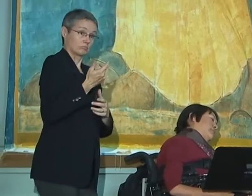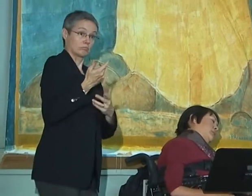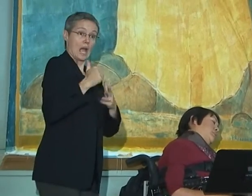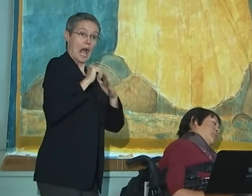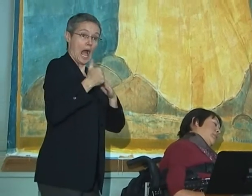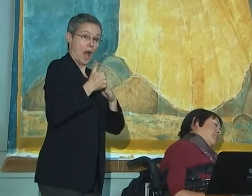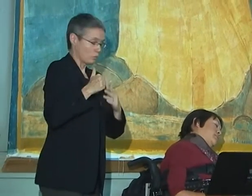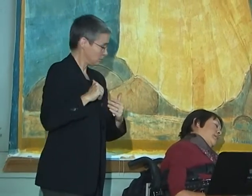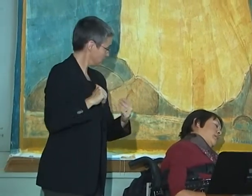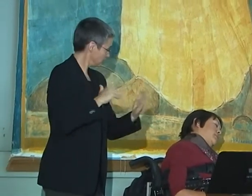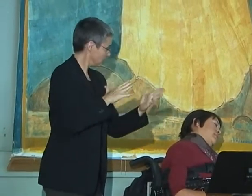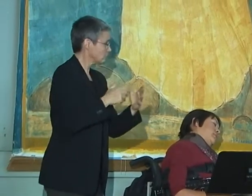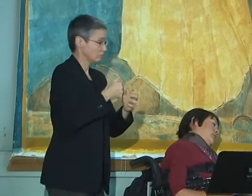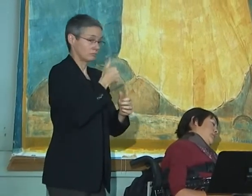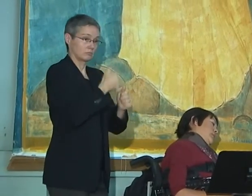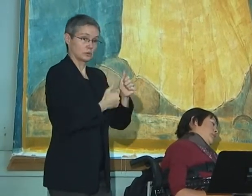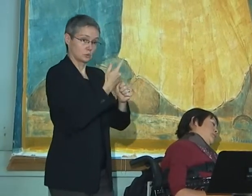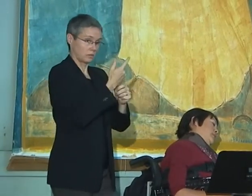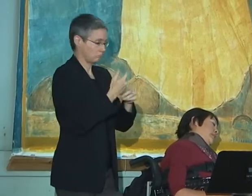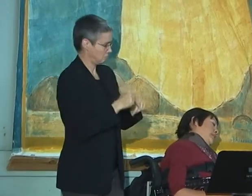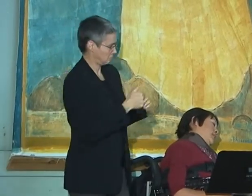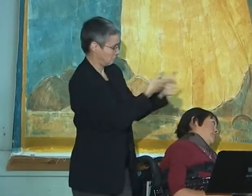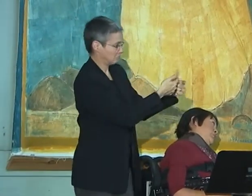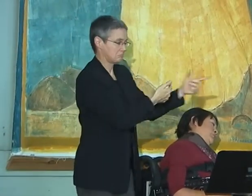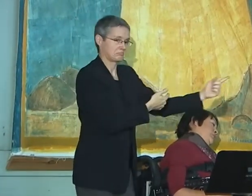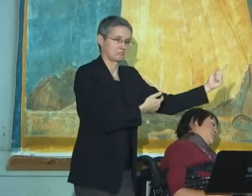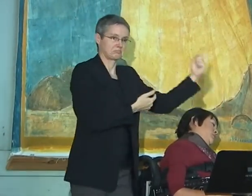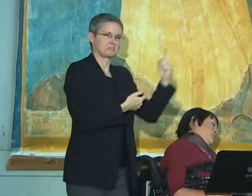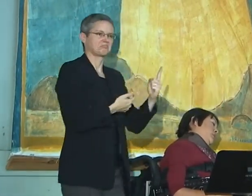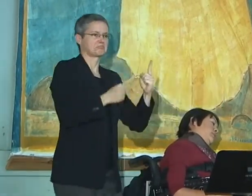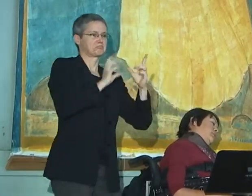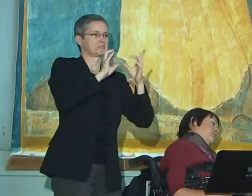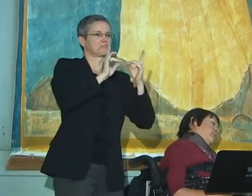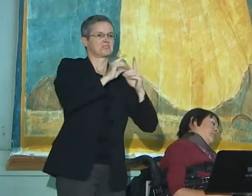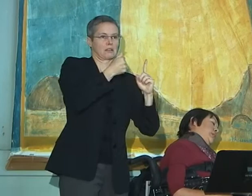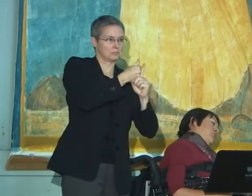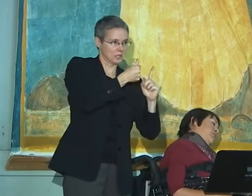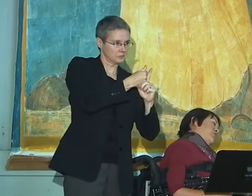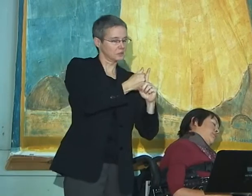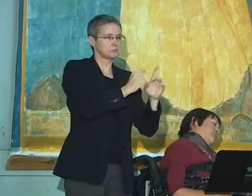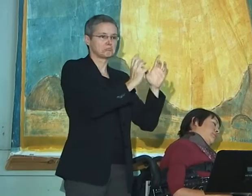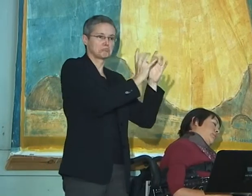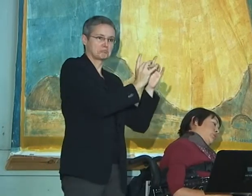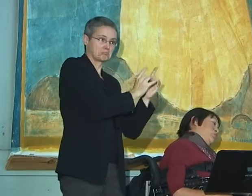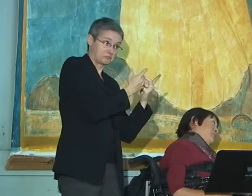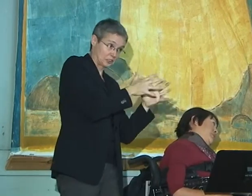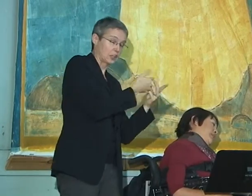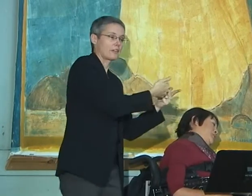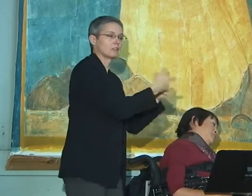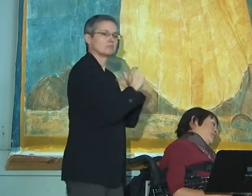a little bit about themselves. I will then ask each of you the same key questions, to be fair.